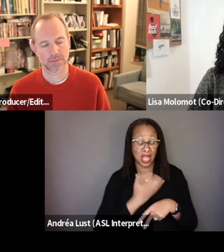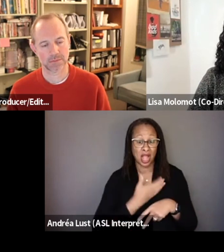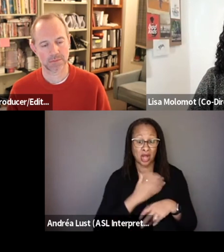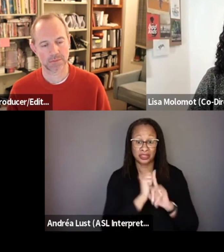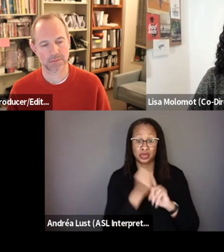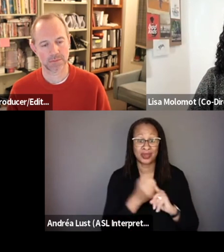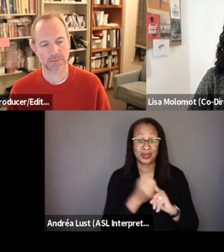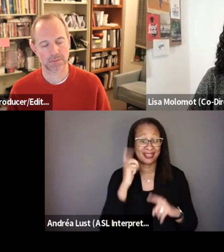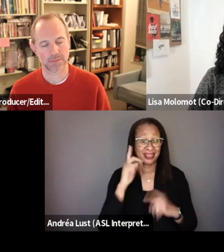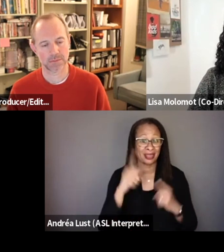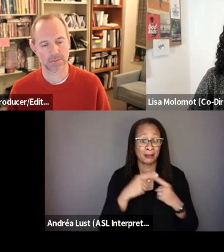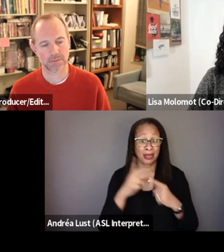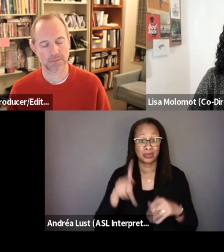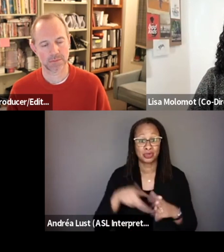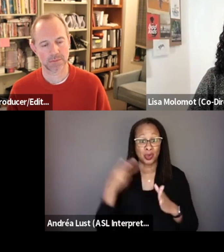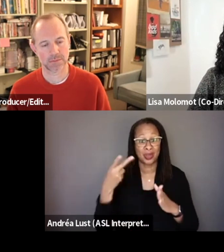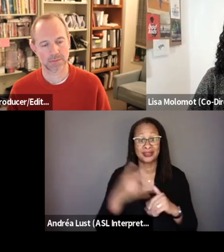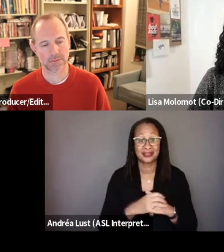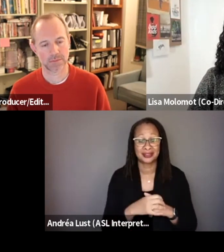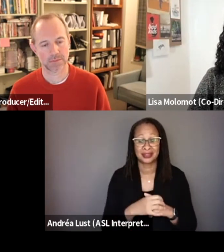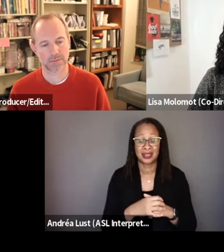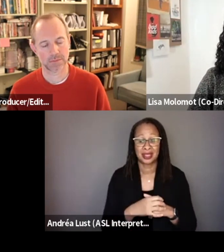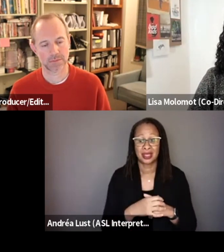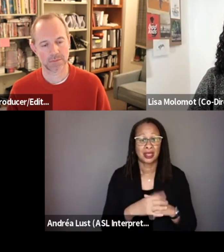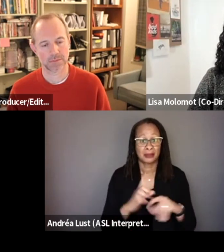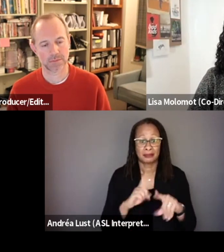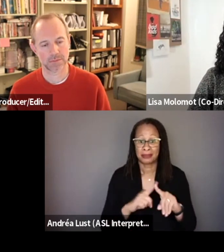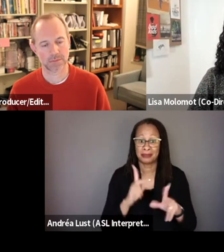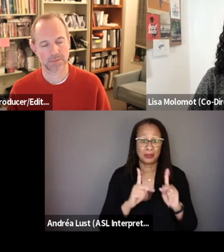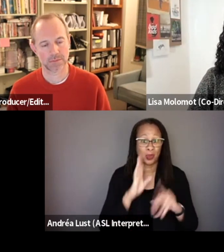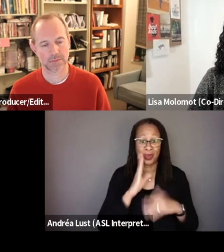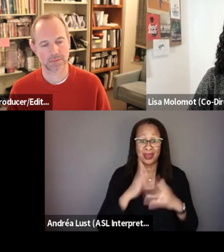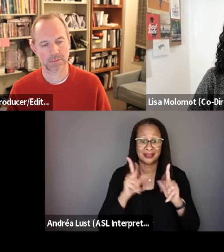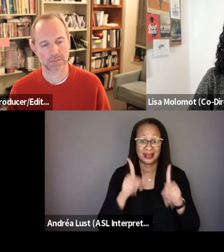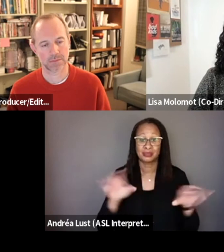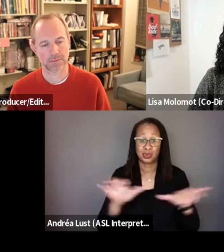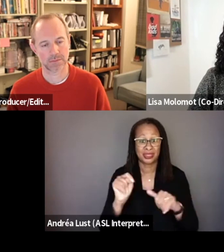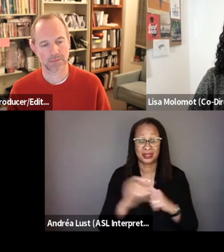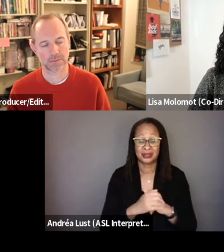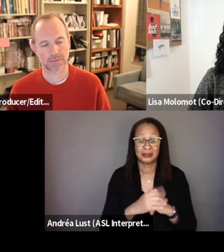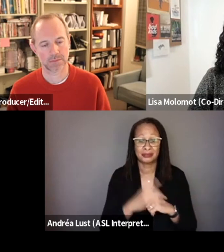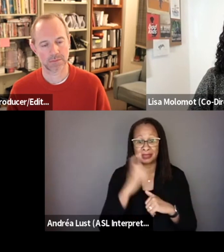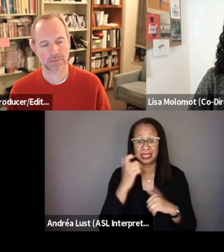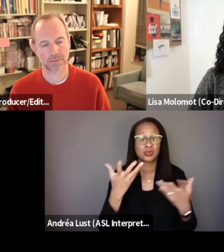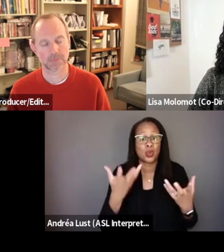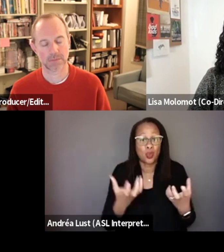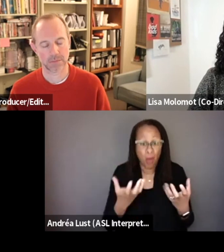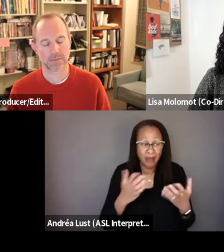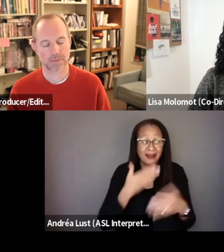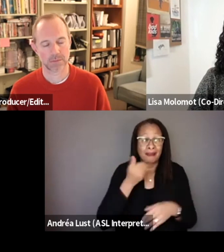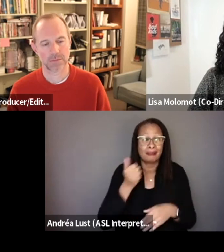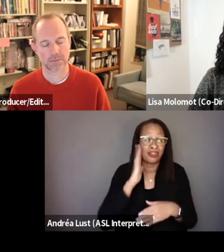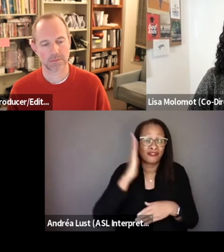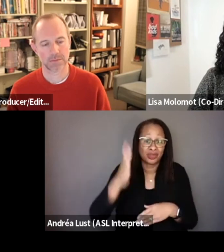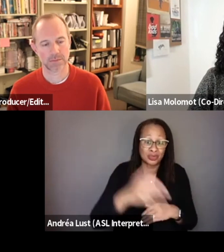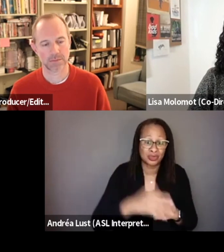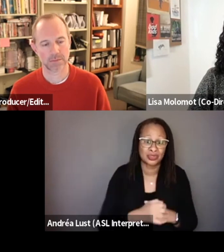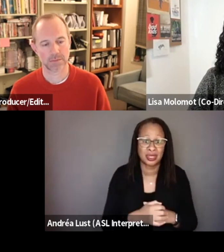but sometimes people will end up doing it because we want a better future, we want a better future to our family,